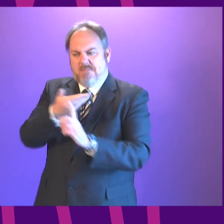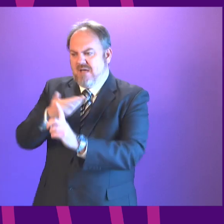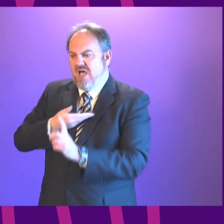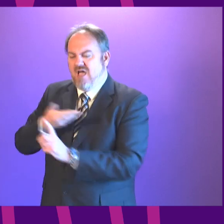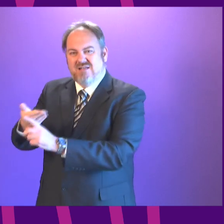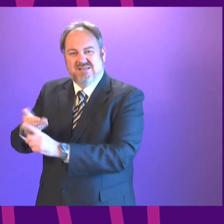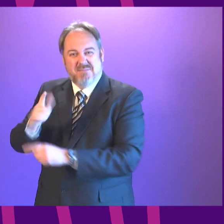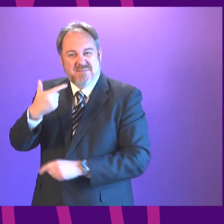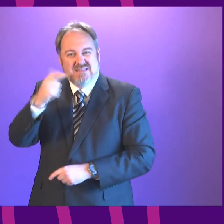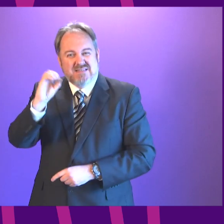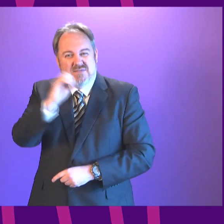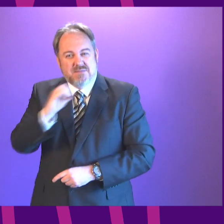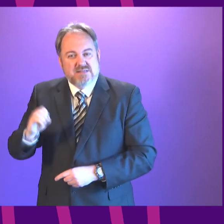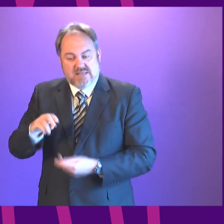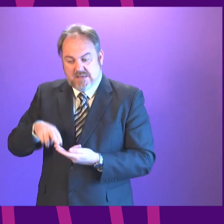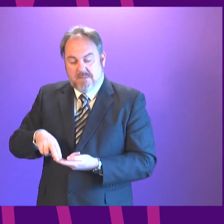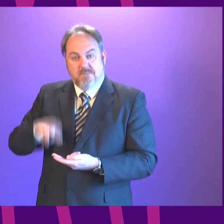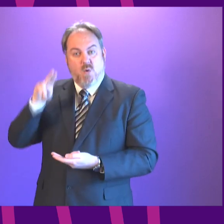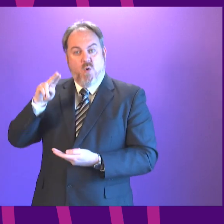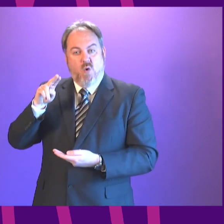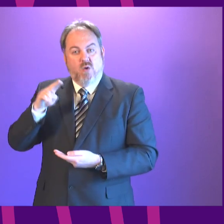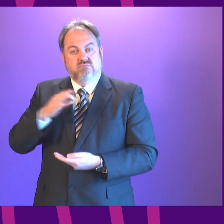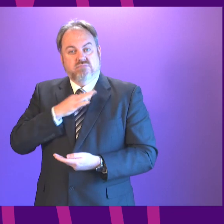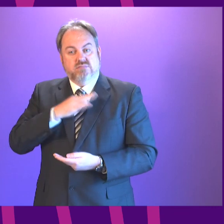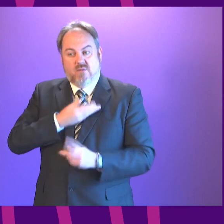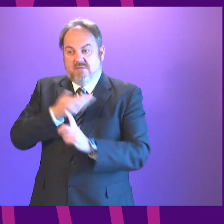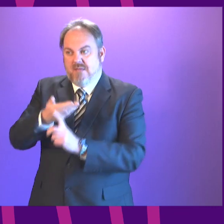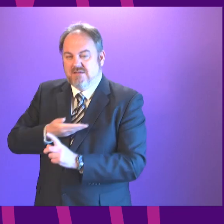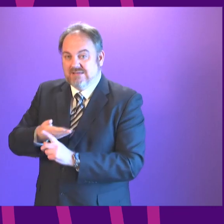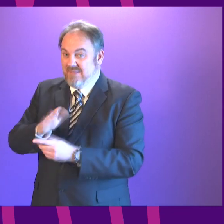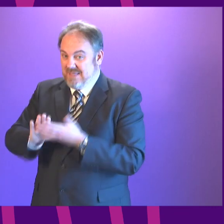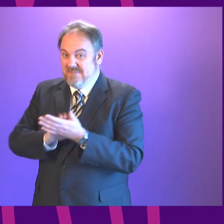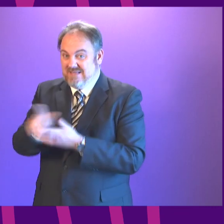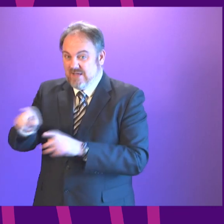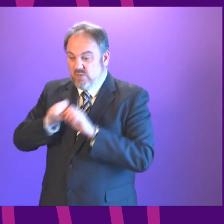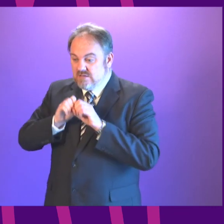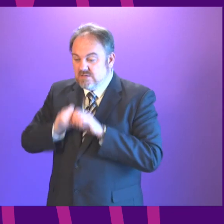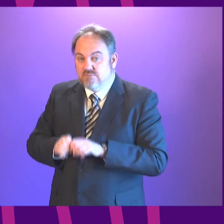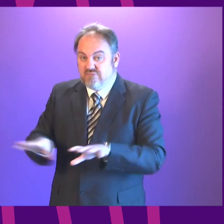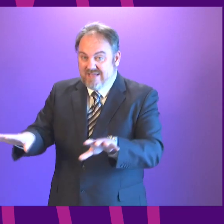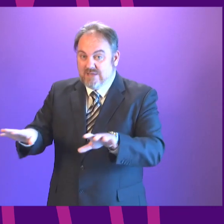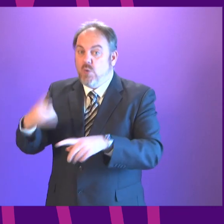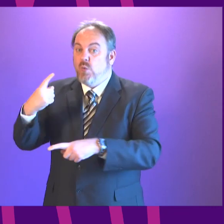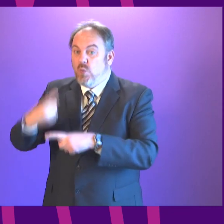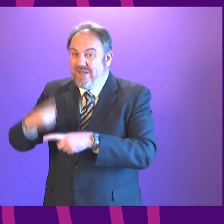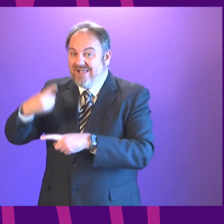cent more transmissible—which means that it can spread far more quickly and easily.